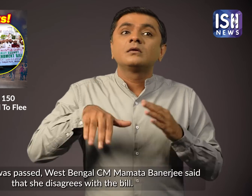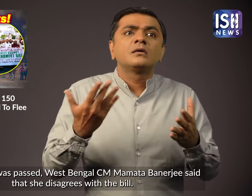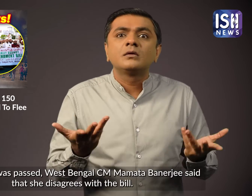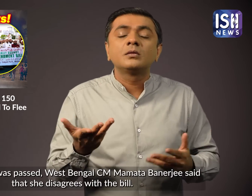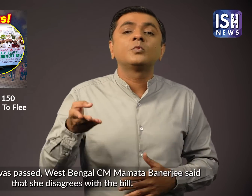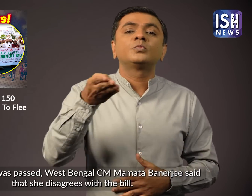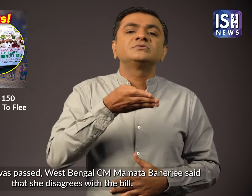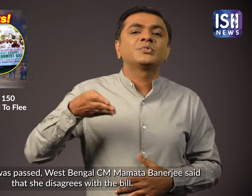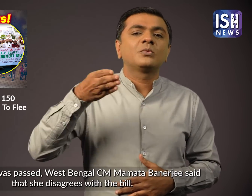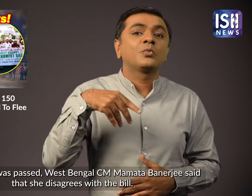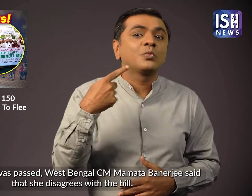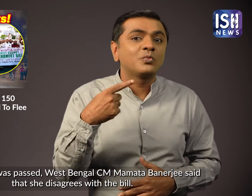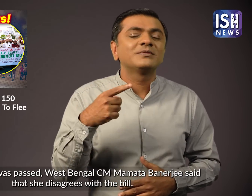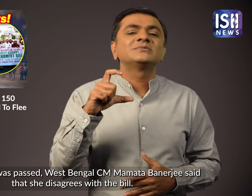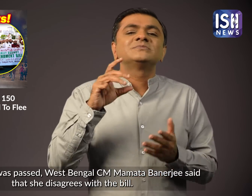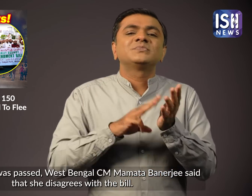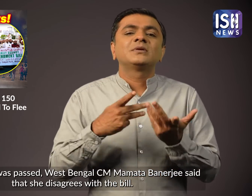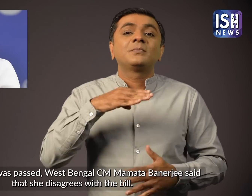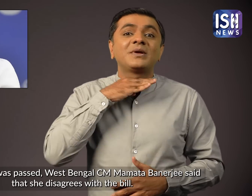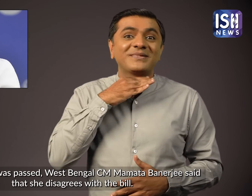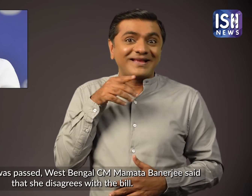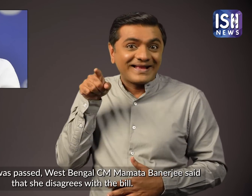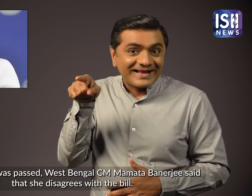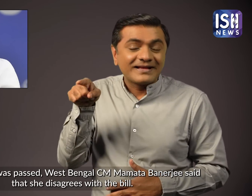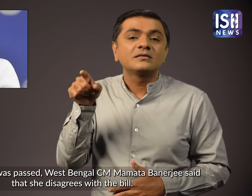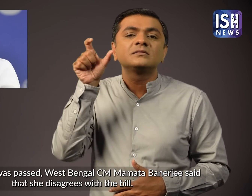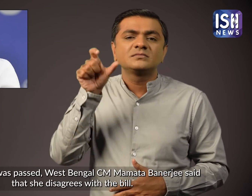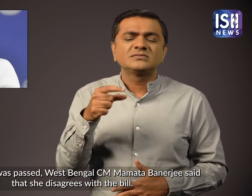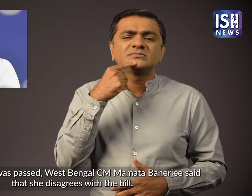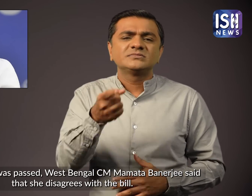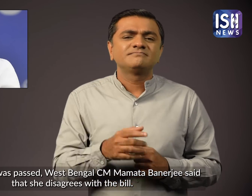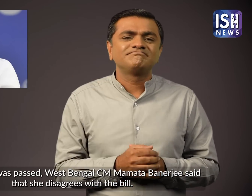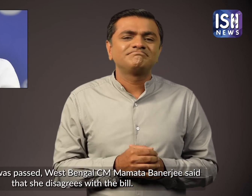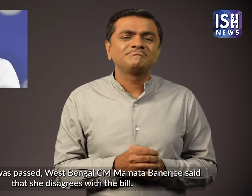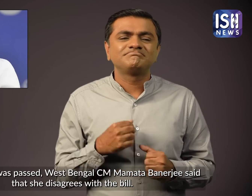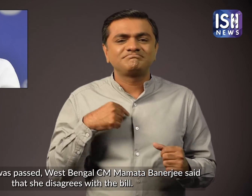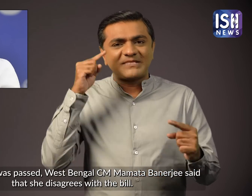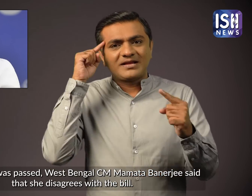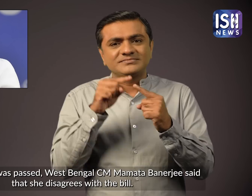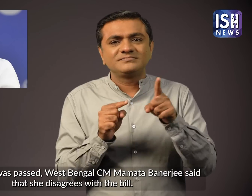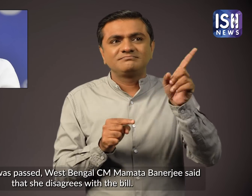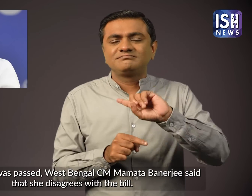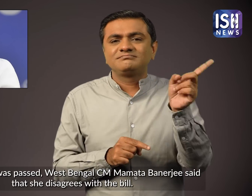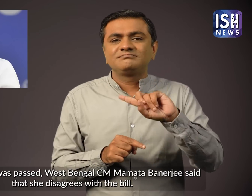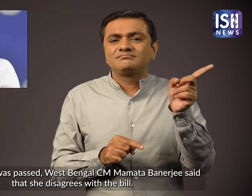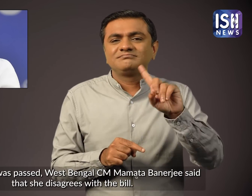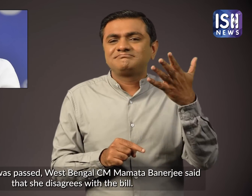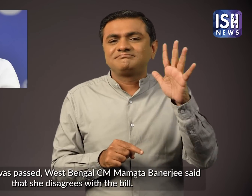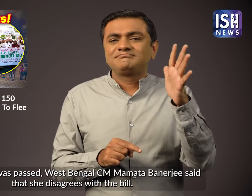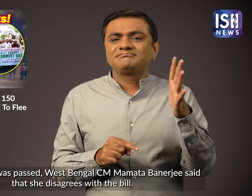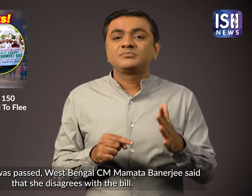After the Bill was passed, West Bengal CM Mamata Banerjee said that she disagrees with the bill.